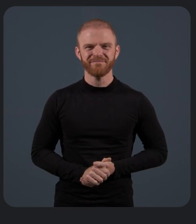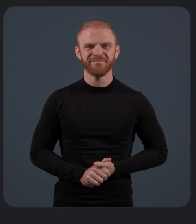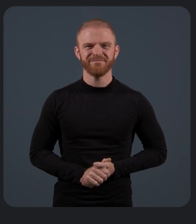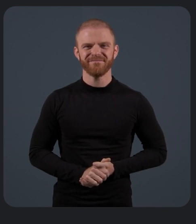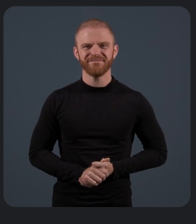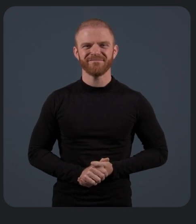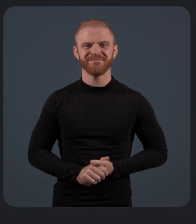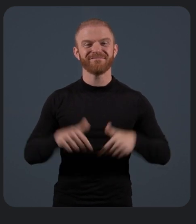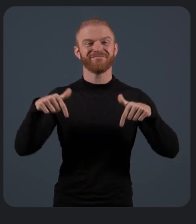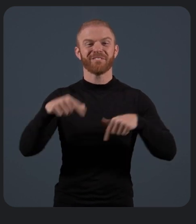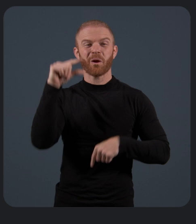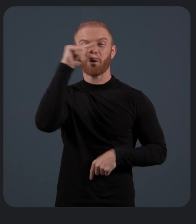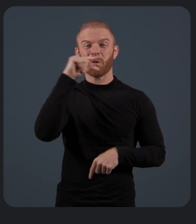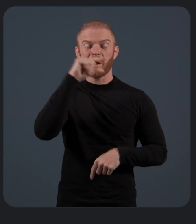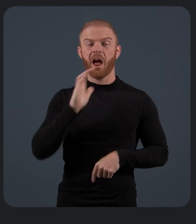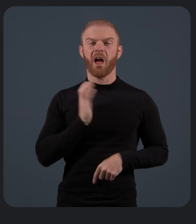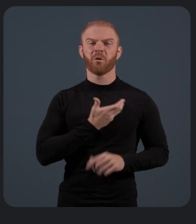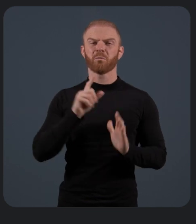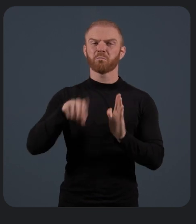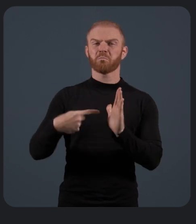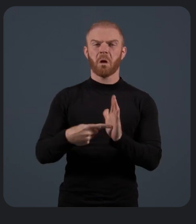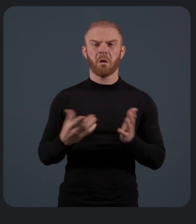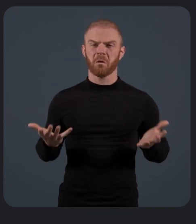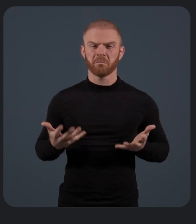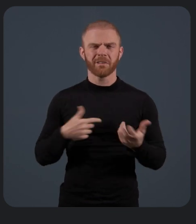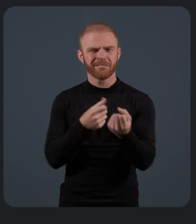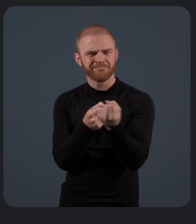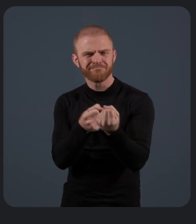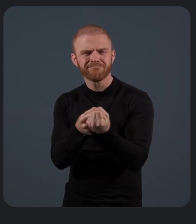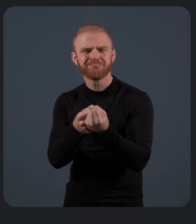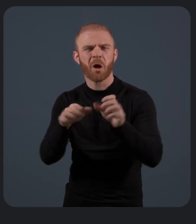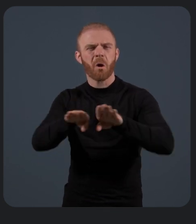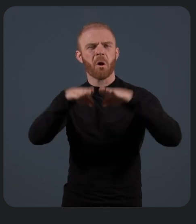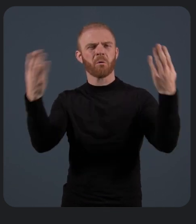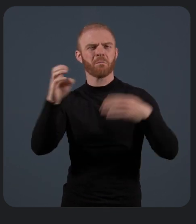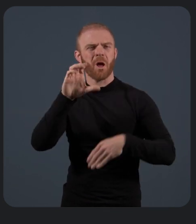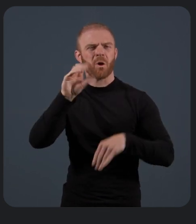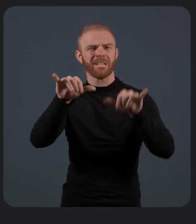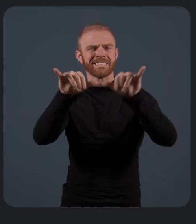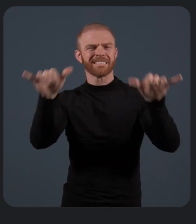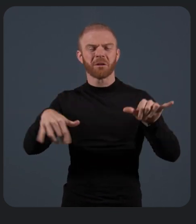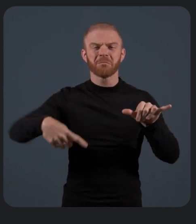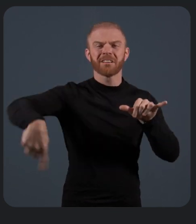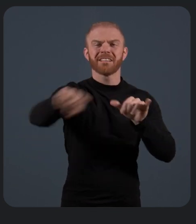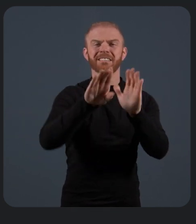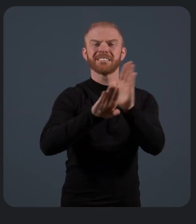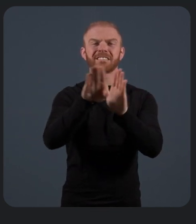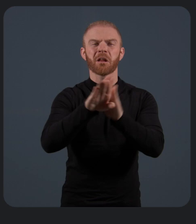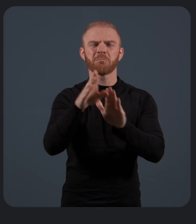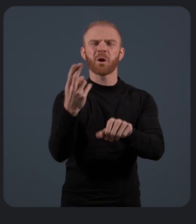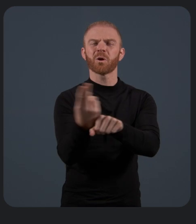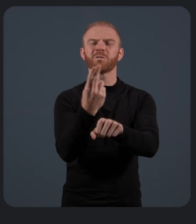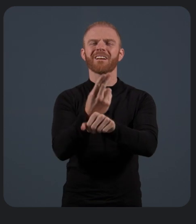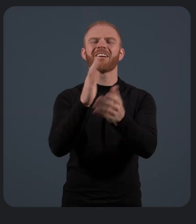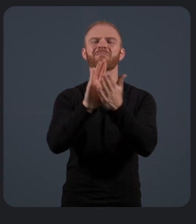At Google, we see our role as fostering the open ecosystem that developers need to be successful.